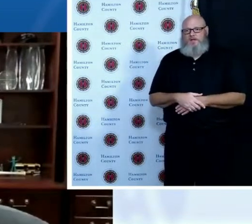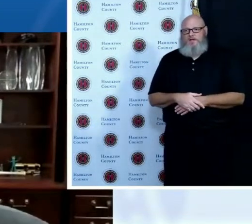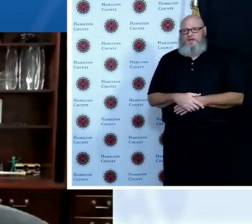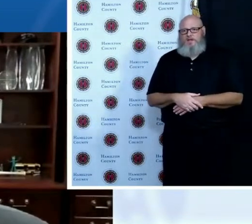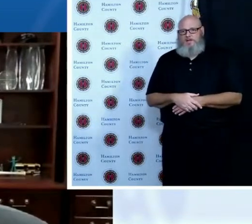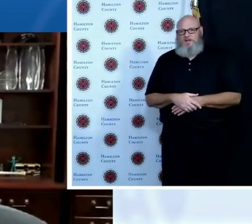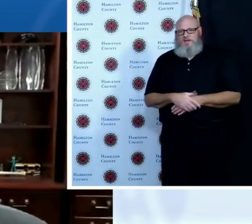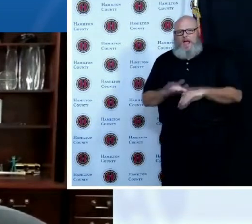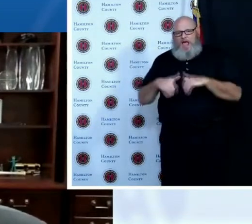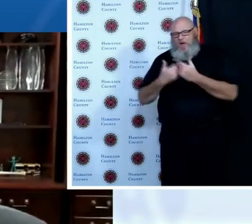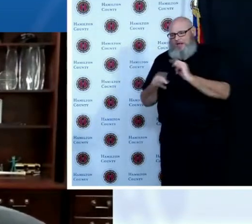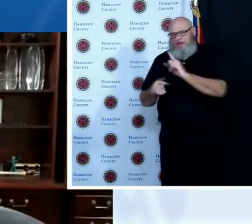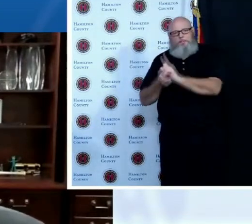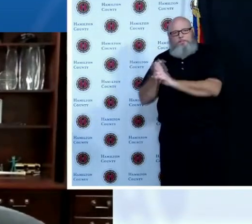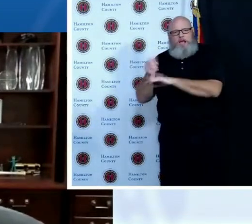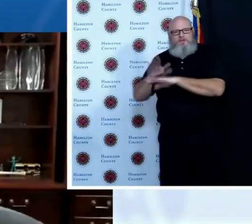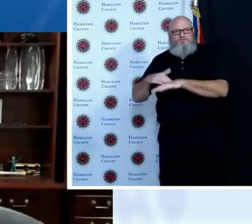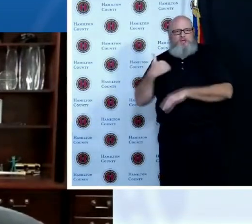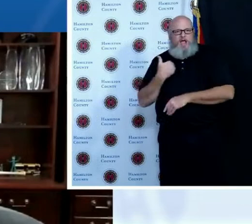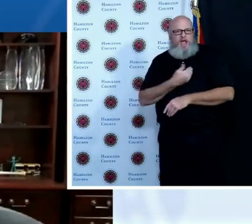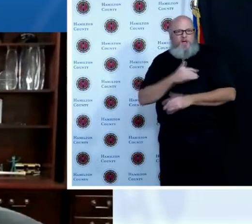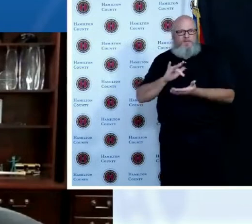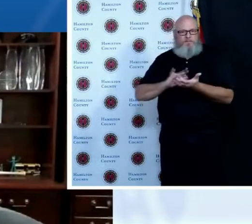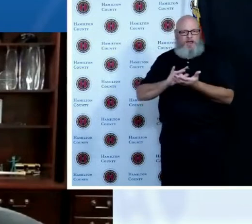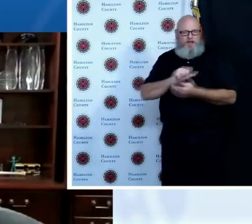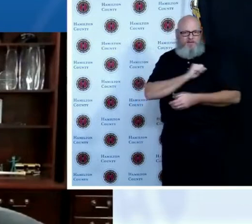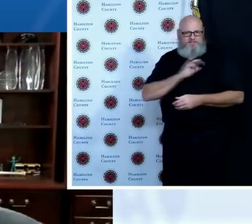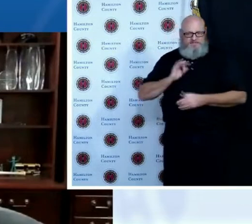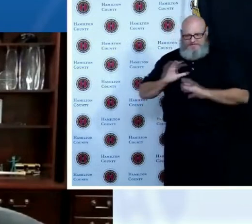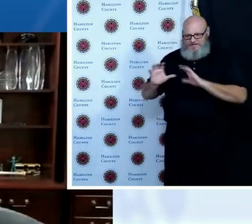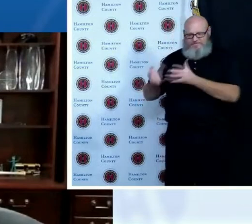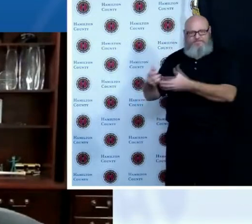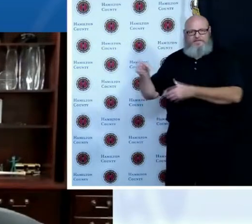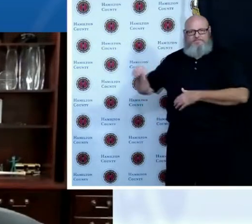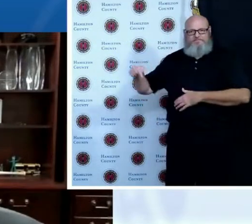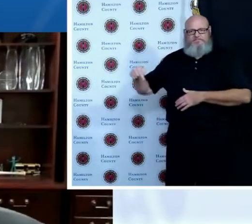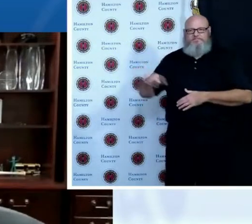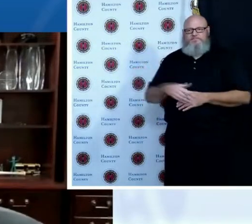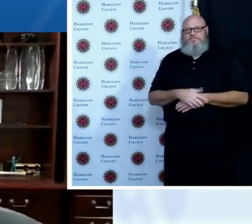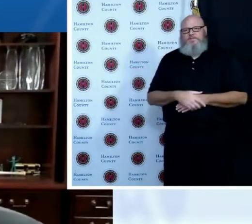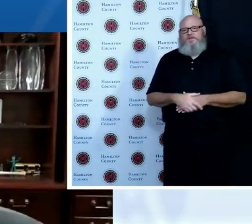they're I would say that there's they're stretched but not overly stretched at this